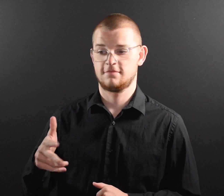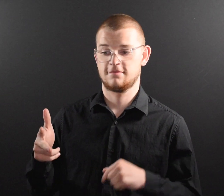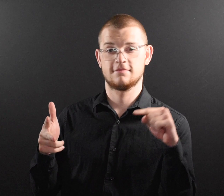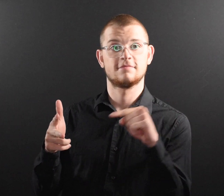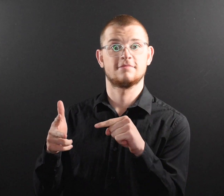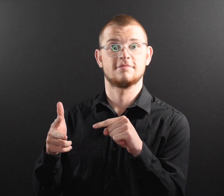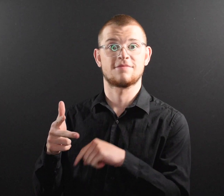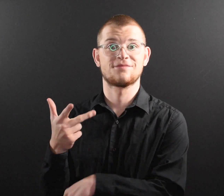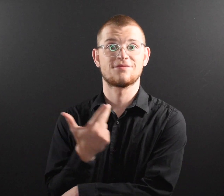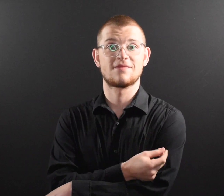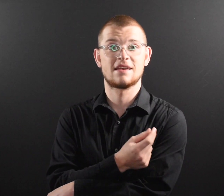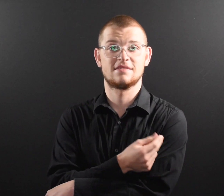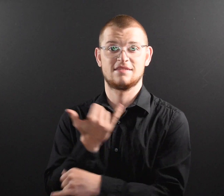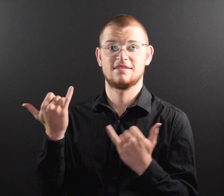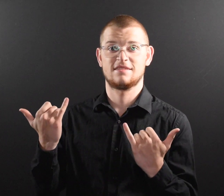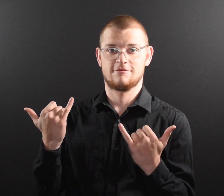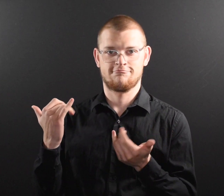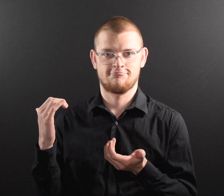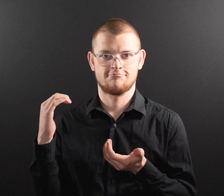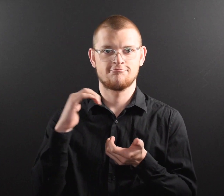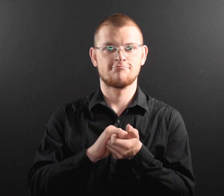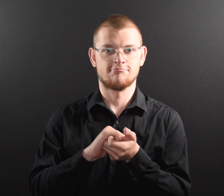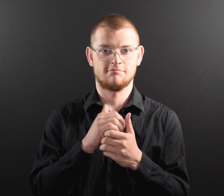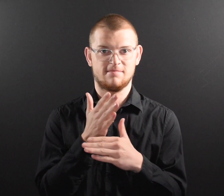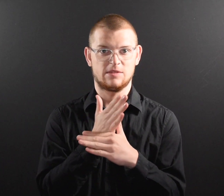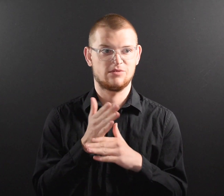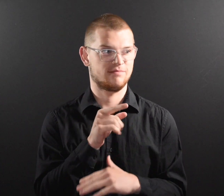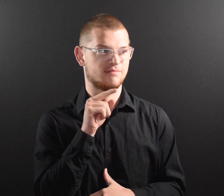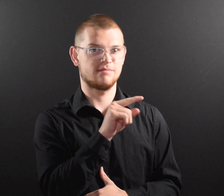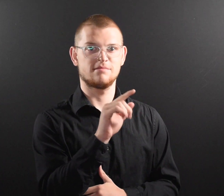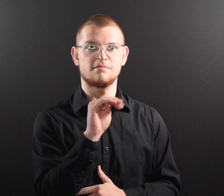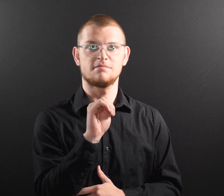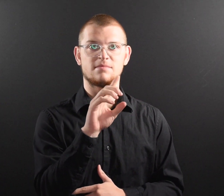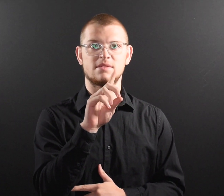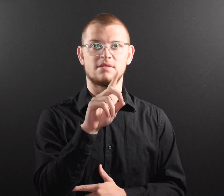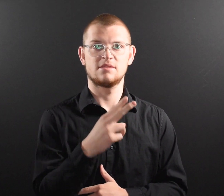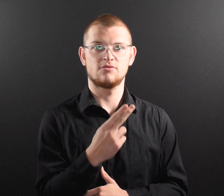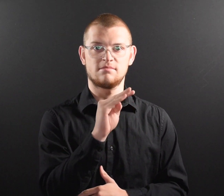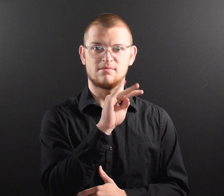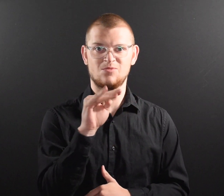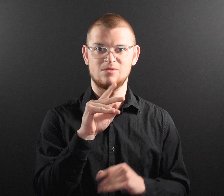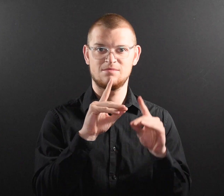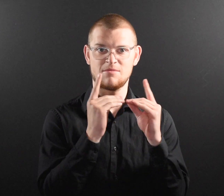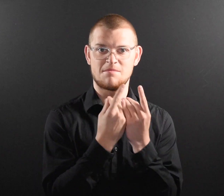The mobile vaccination units are a partnership between the Minnesota Department of Health (MDH),